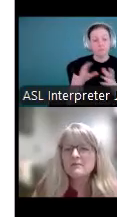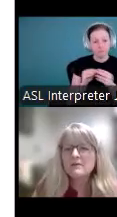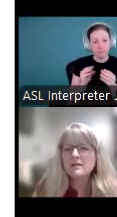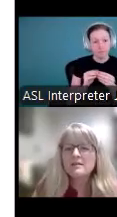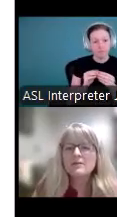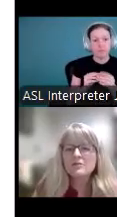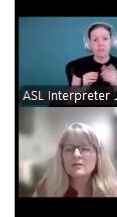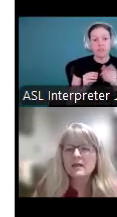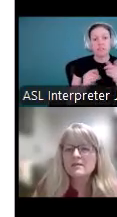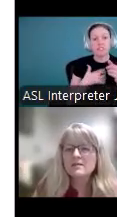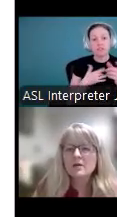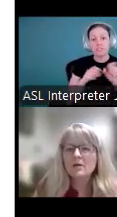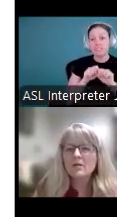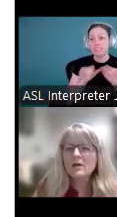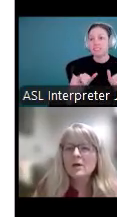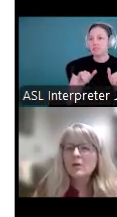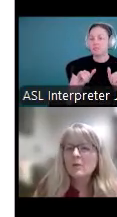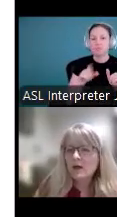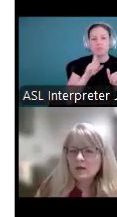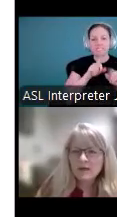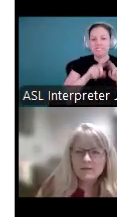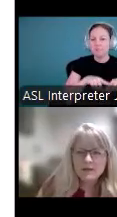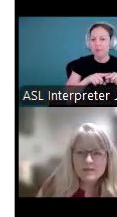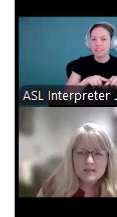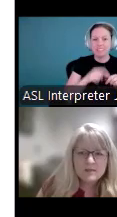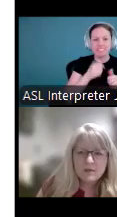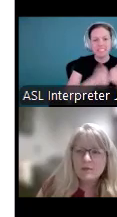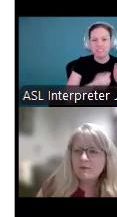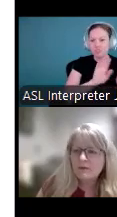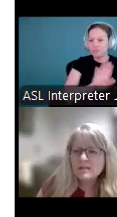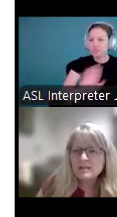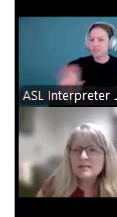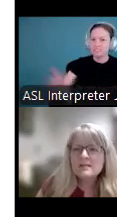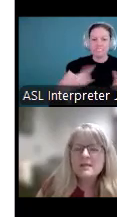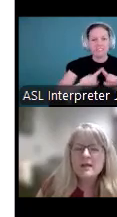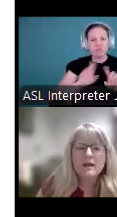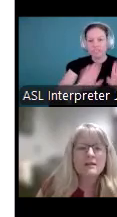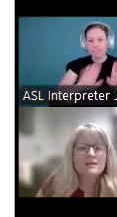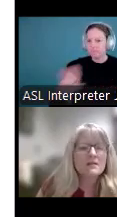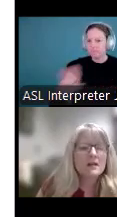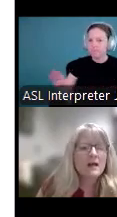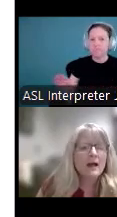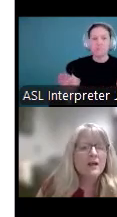individualized, so we all have our sensory preferences, and I